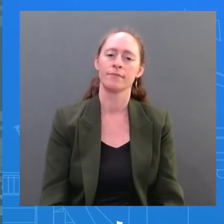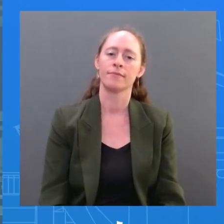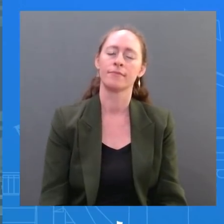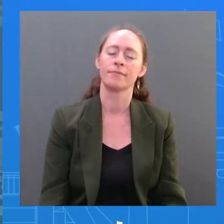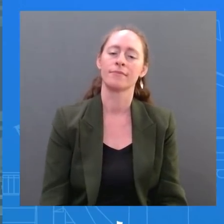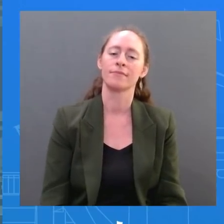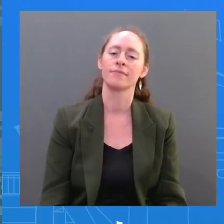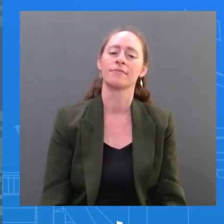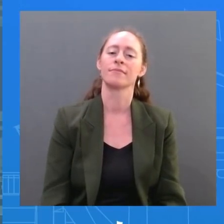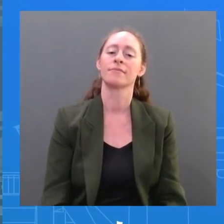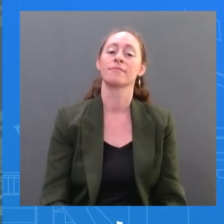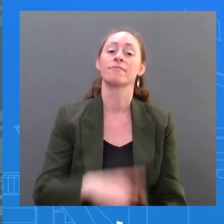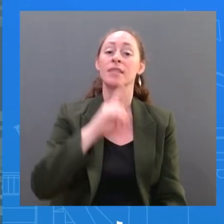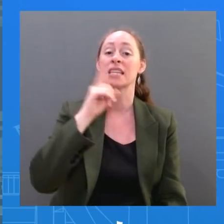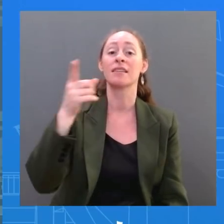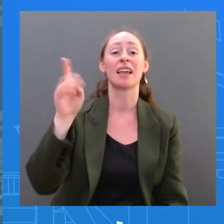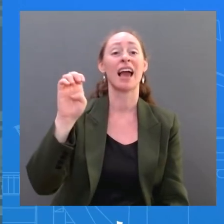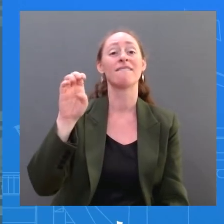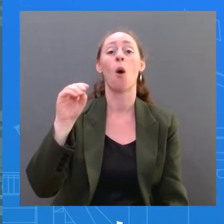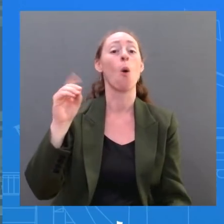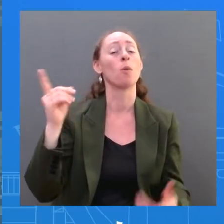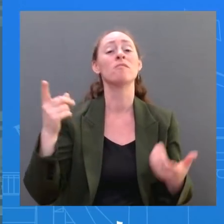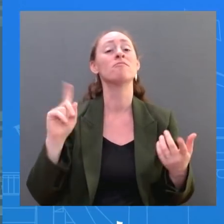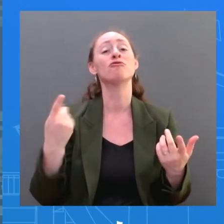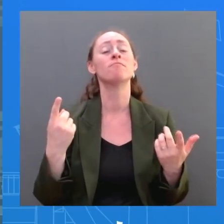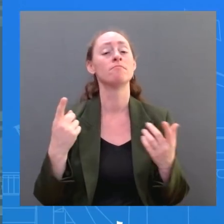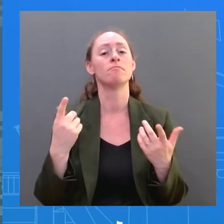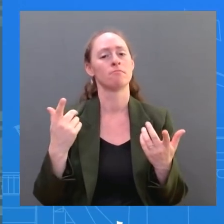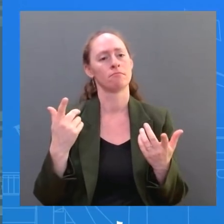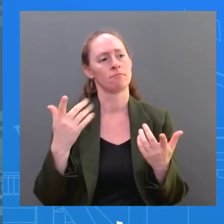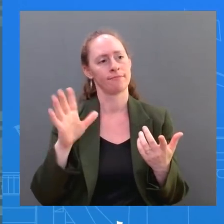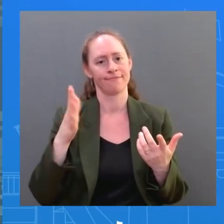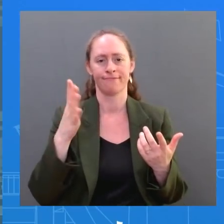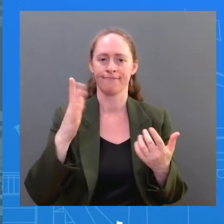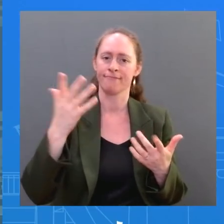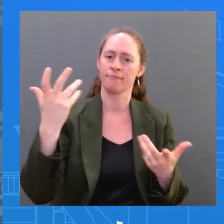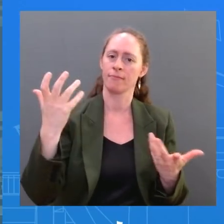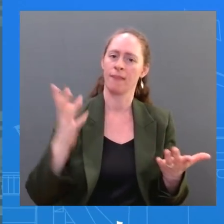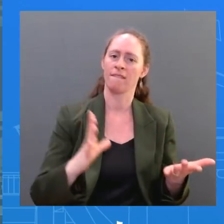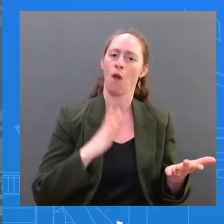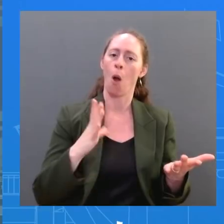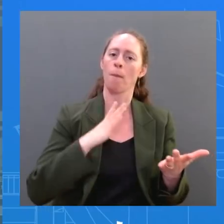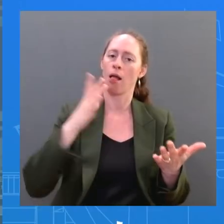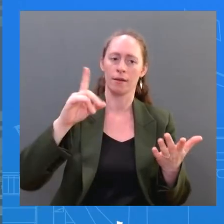that's been going on between the Department of Justice, the Department of Health and Human Services --